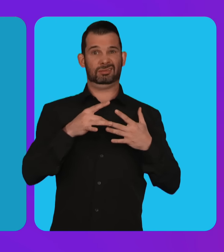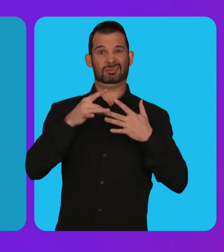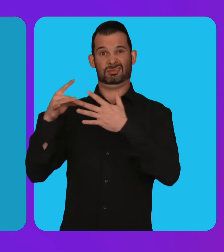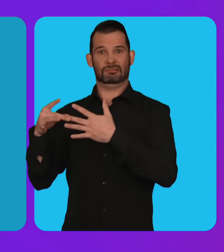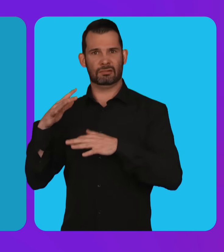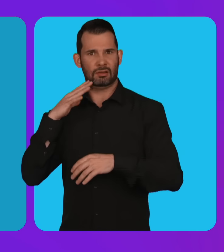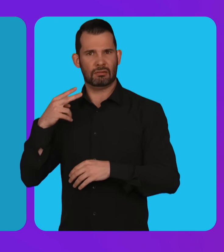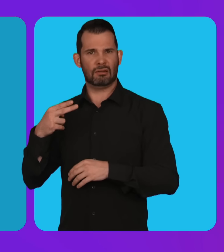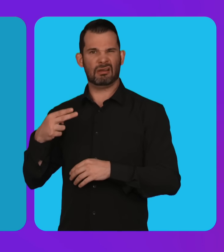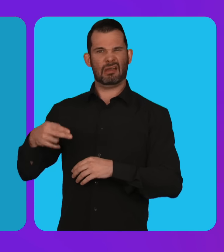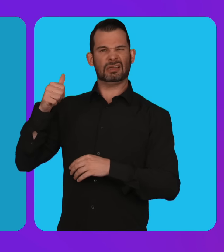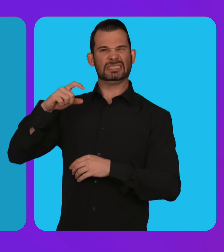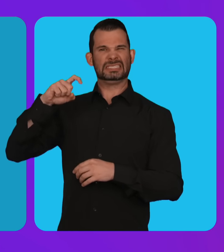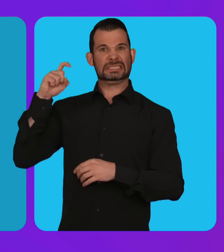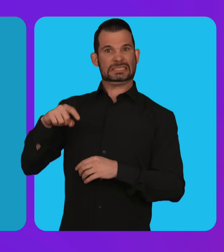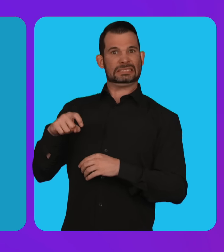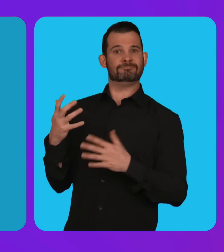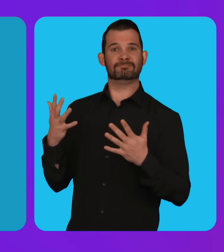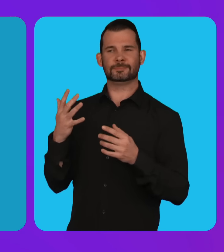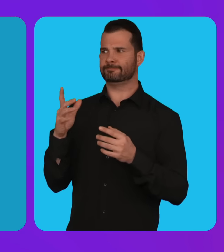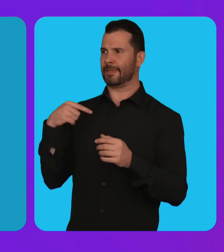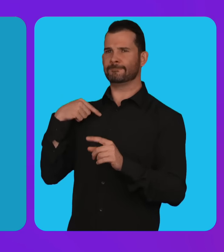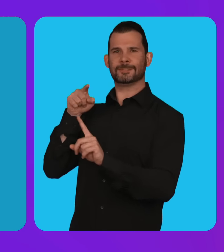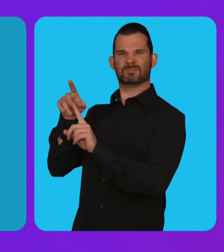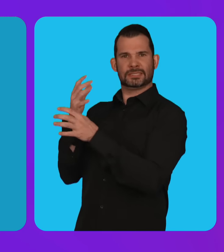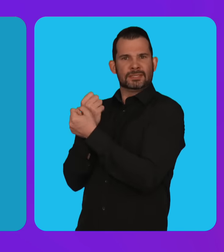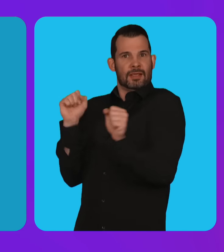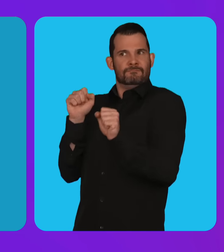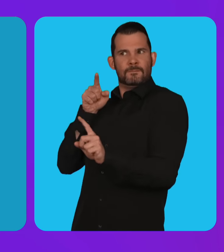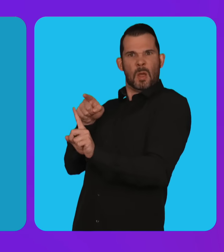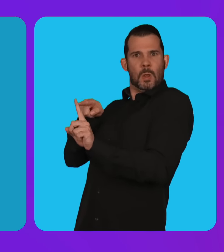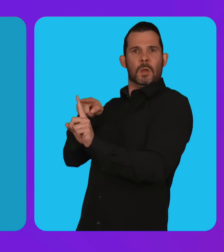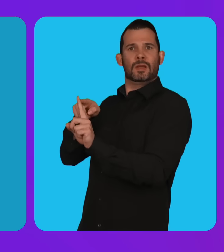and misinformation leads to much higher need